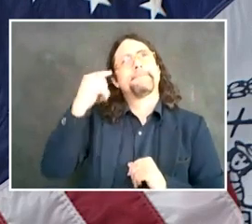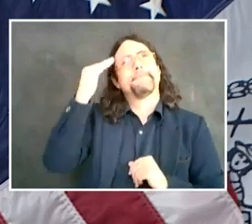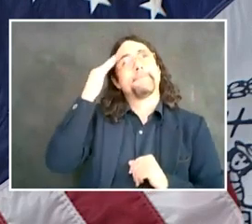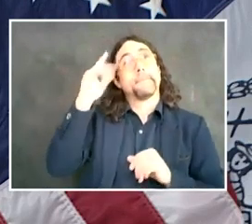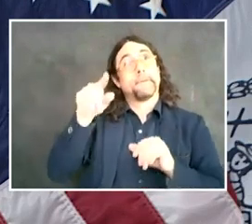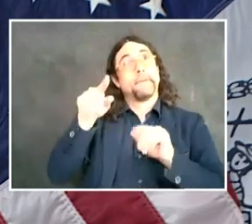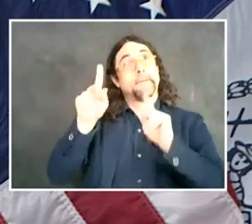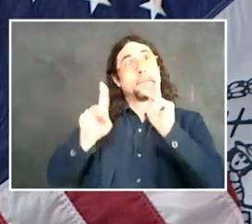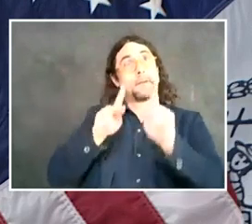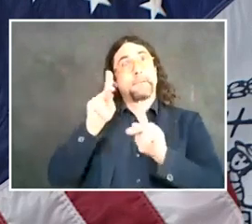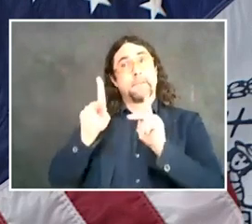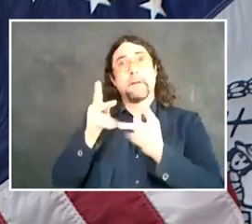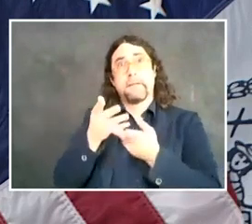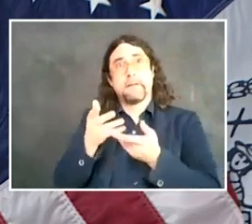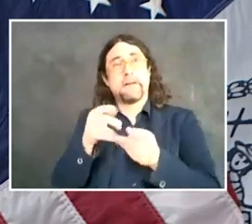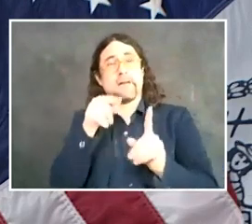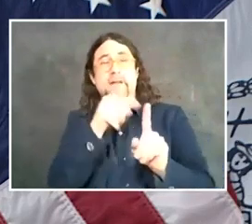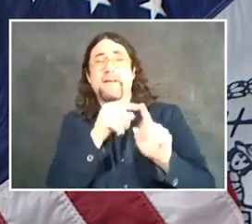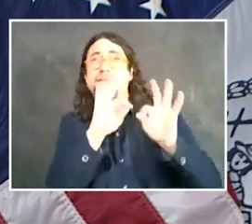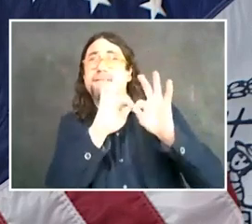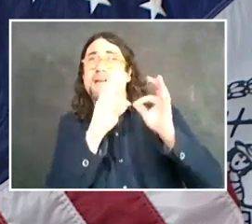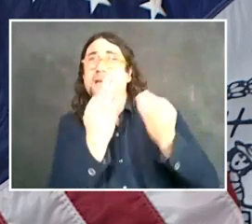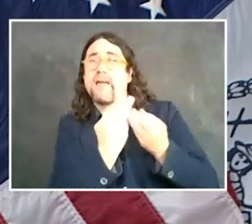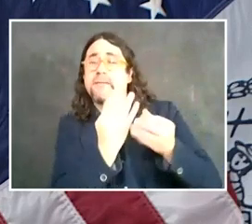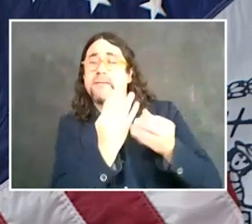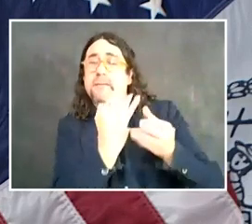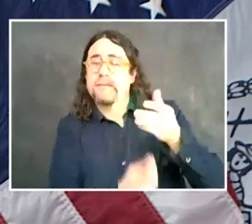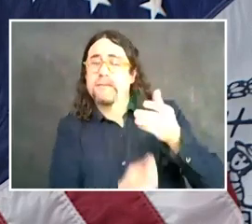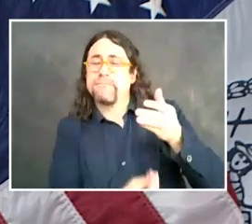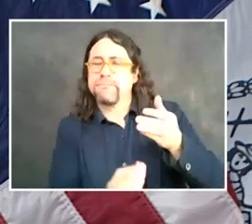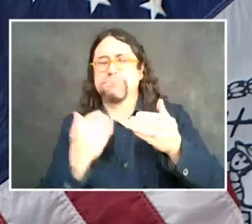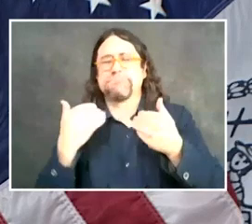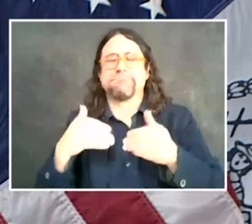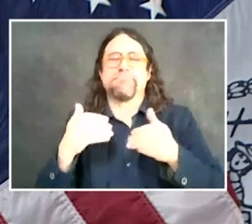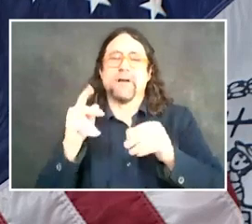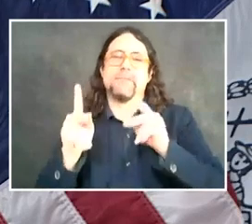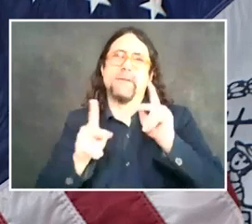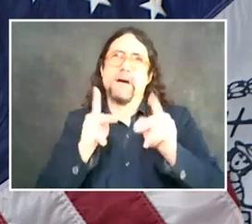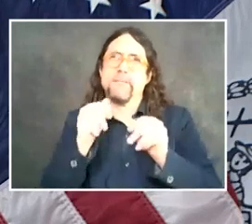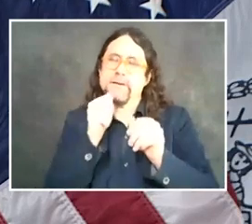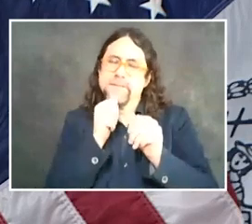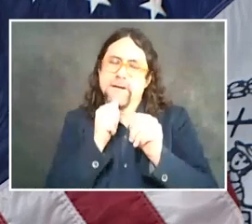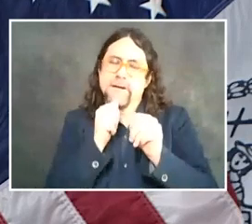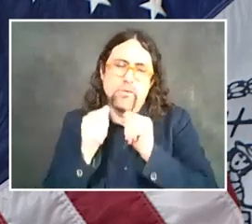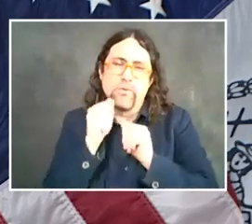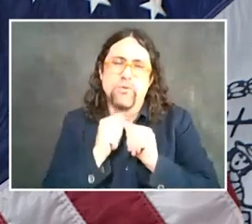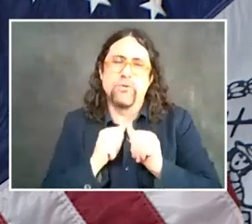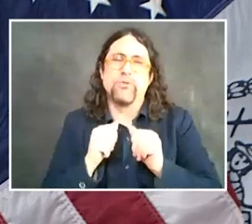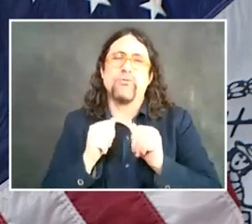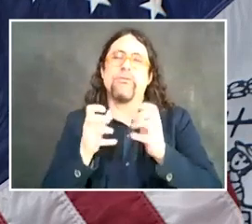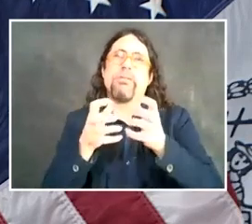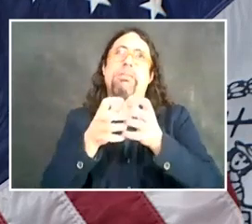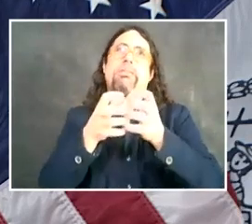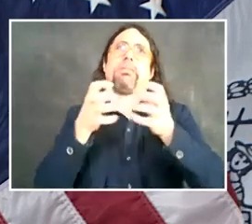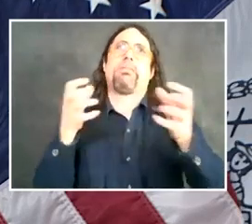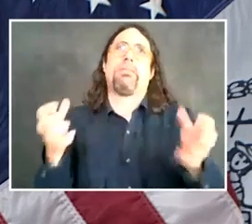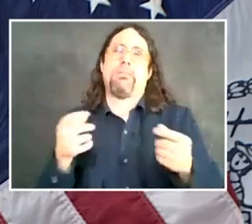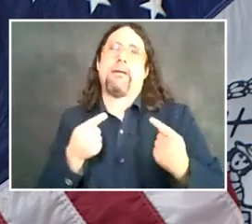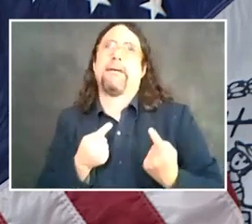UNDERSTAND THAT WHEN PEOPLE ARE GOING THROUGH MOURNING, THEY ARE IN REAL PAIN. BUT WE HAVE TO UNDERSTAND WHAT IT MEANS TO HOLD A LARGE